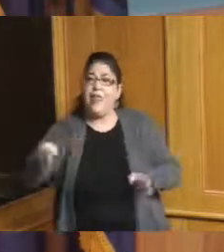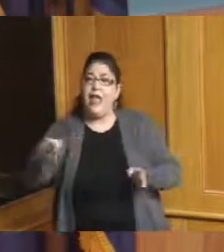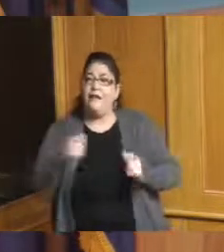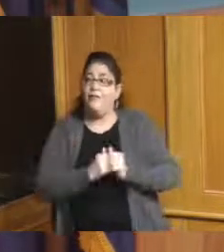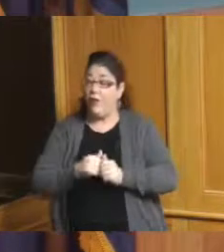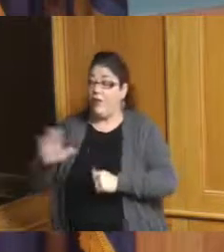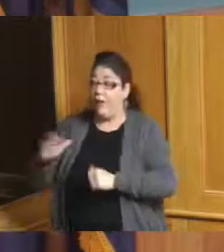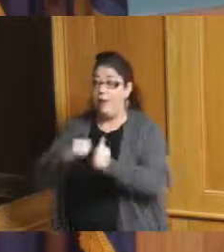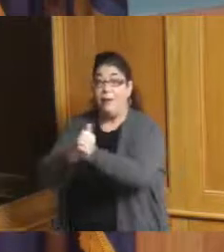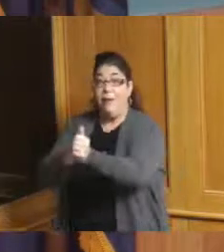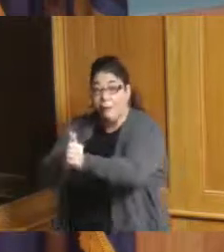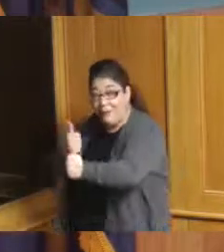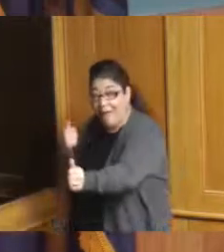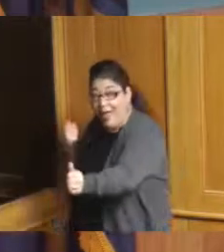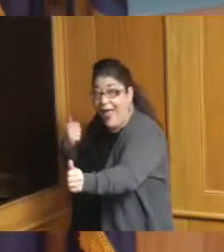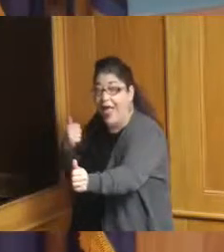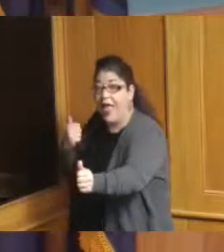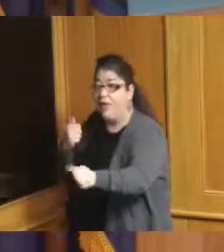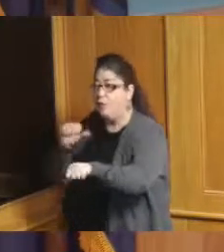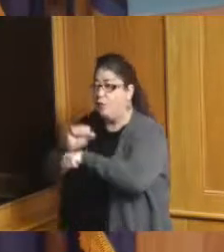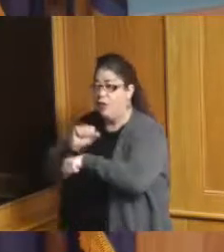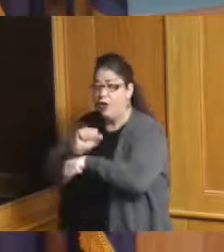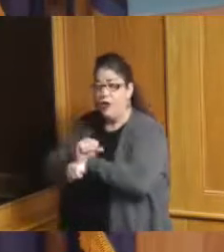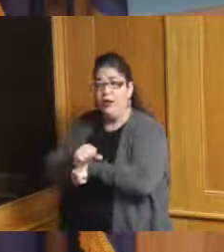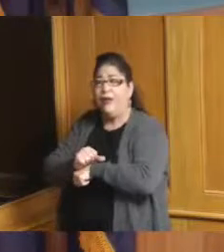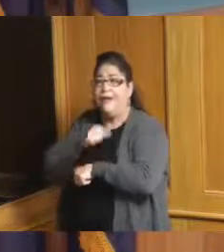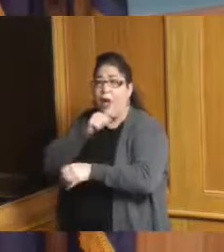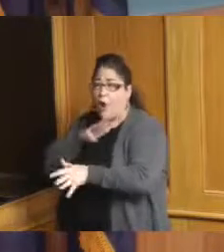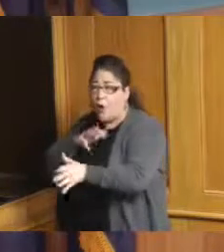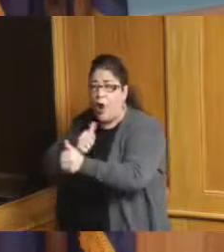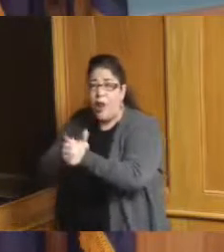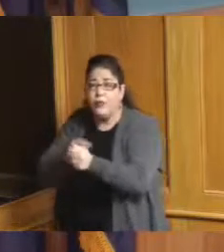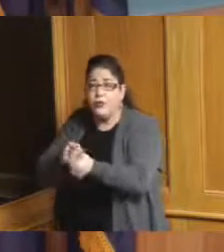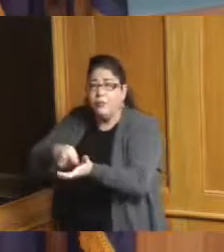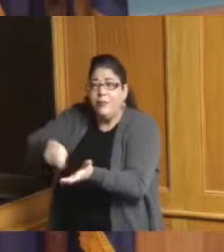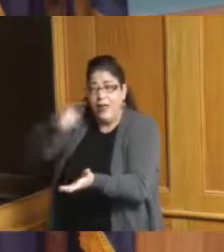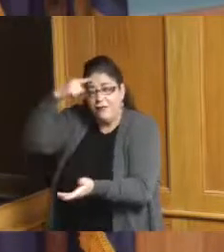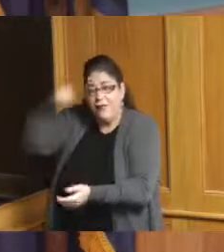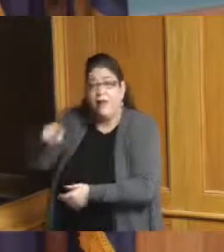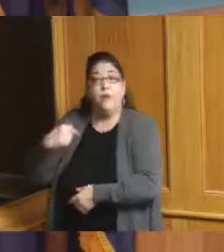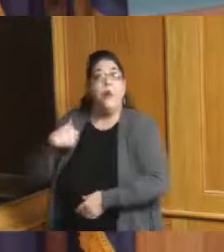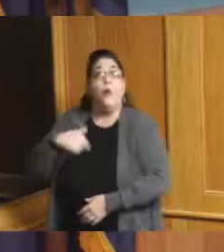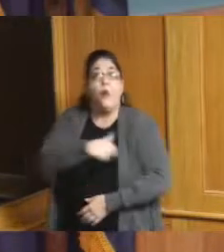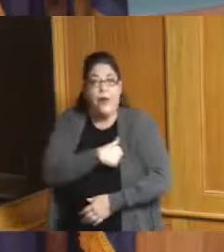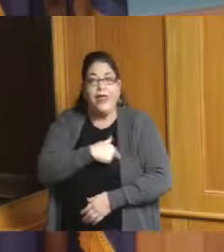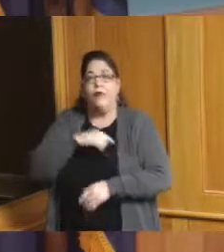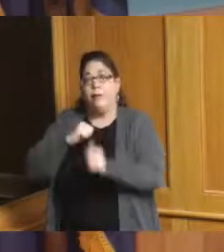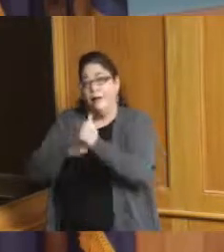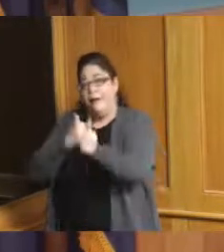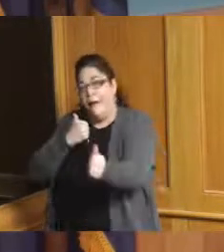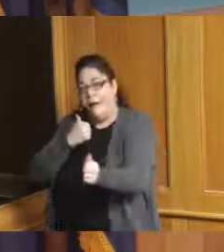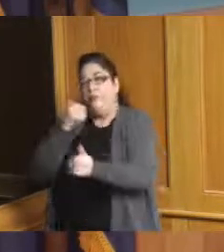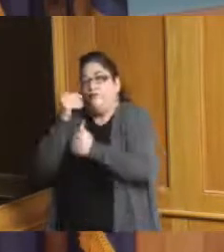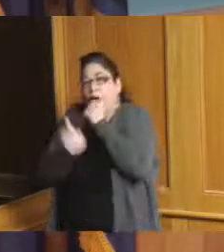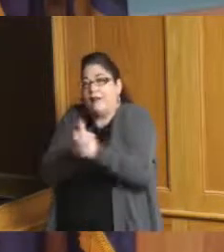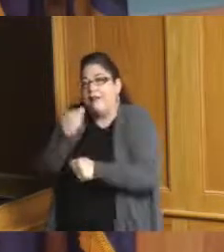to pay their mortgage their rental assistance their gas and electric